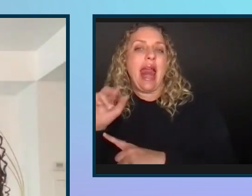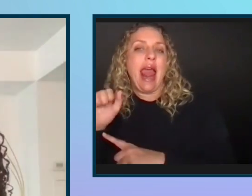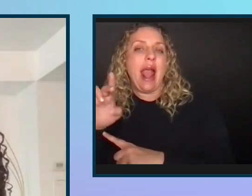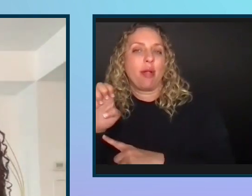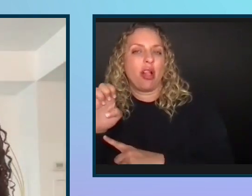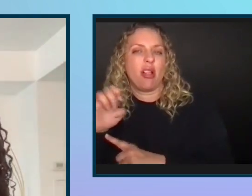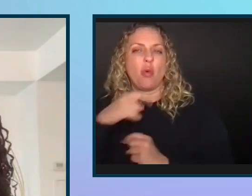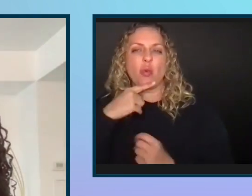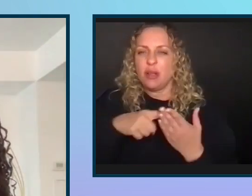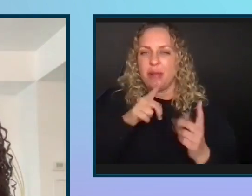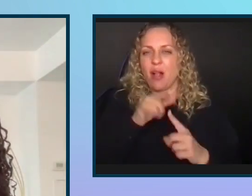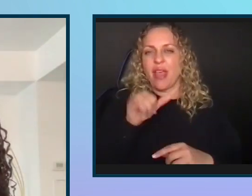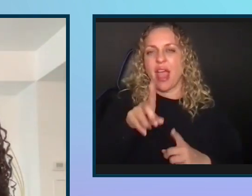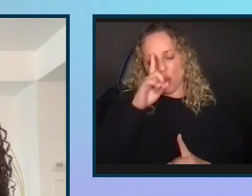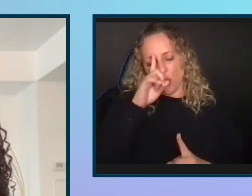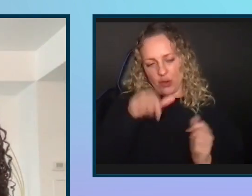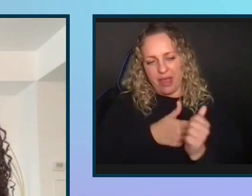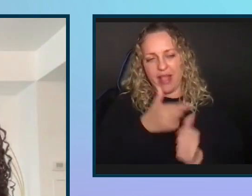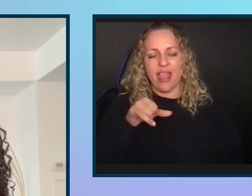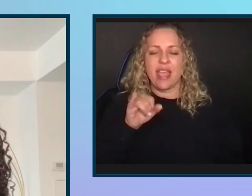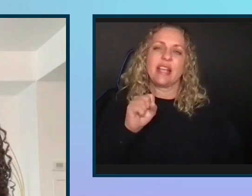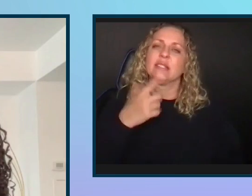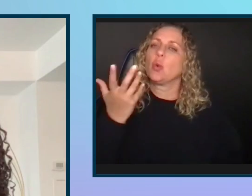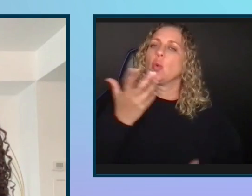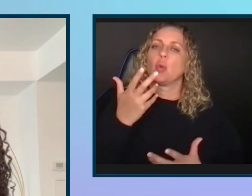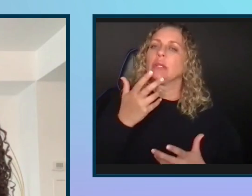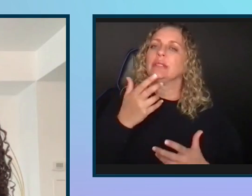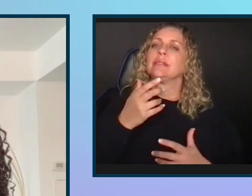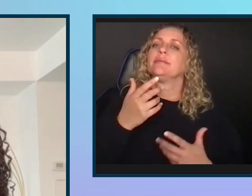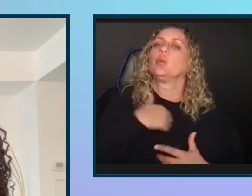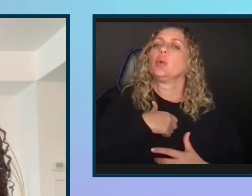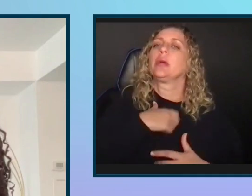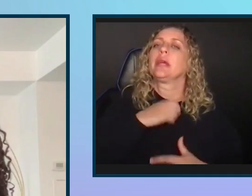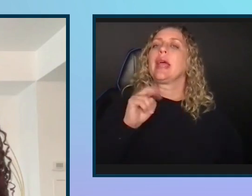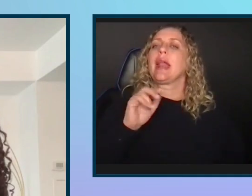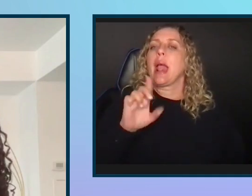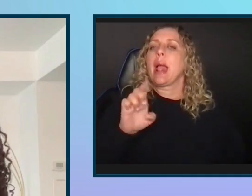and your thoughts behind that is let's enable button, let's give that user feedback